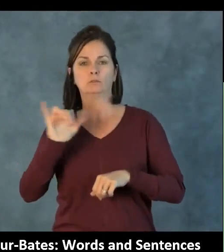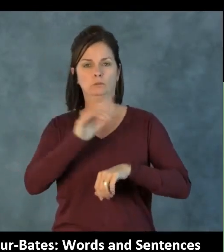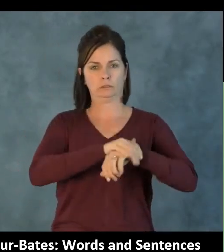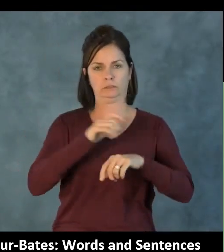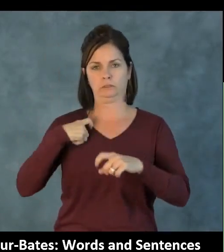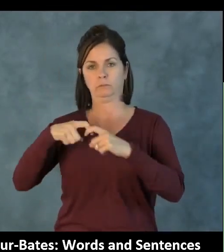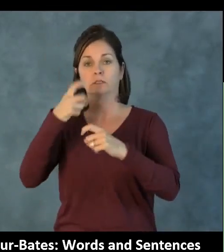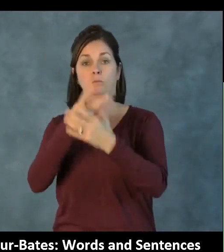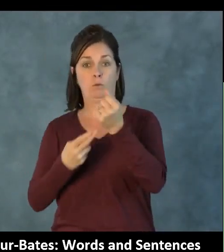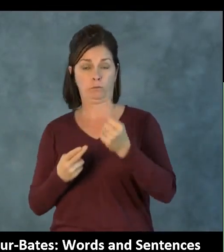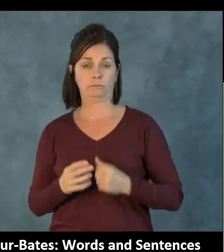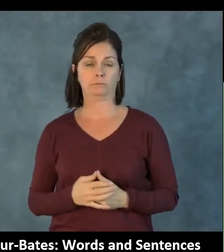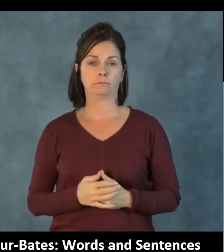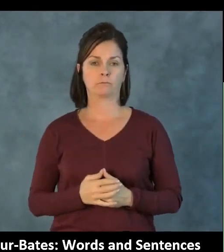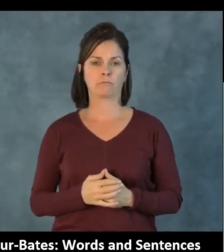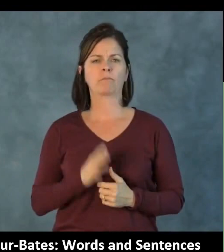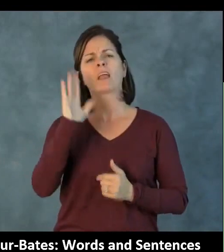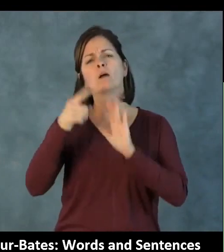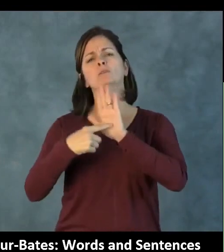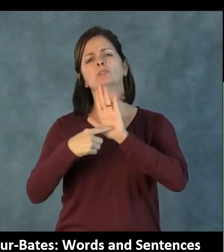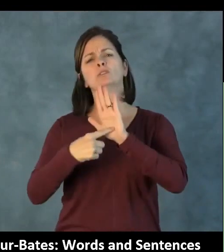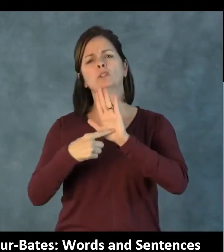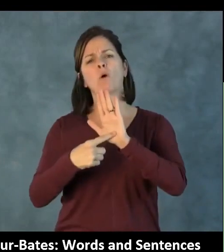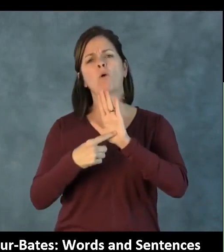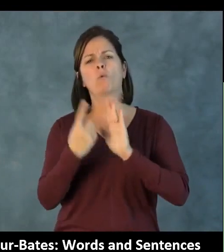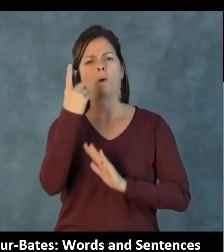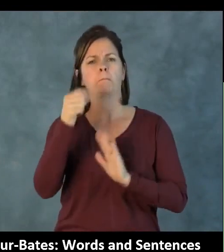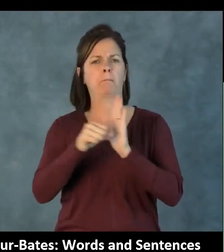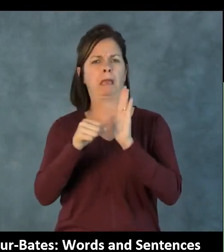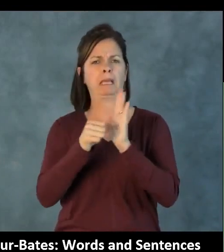I'll show you a sample page from that instrument.